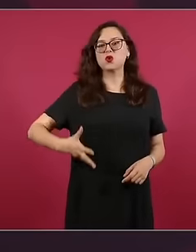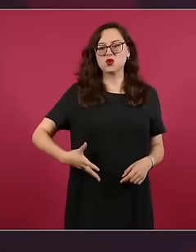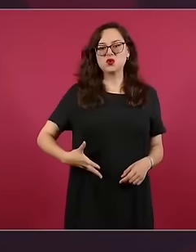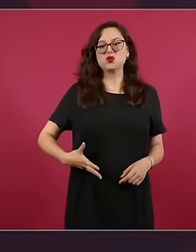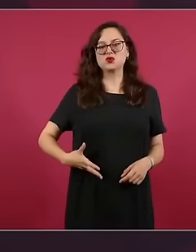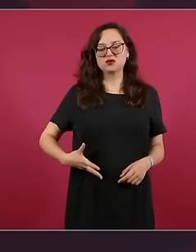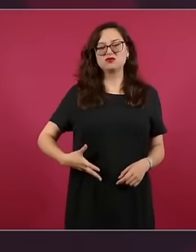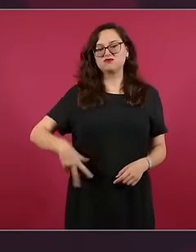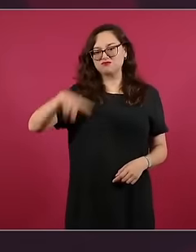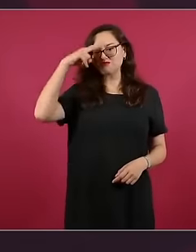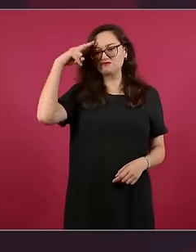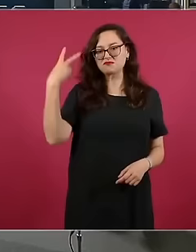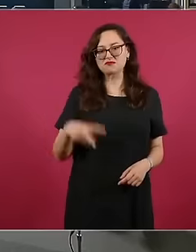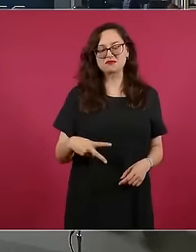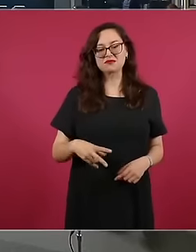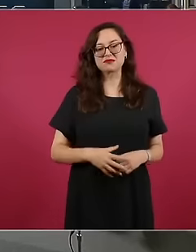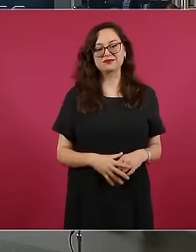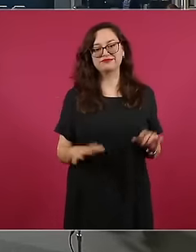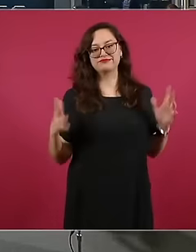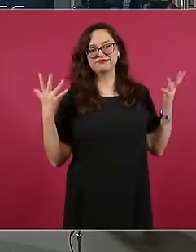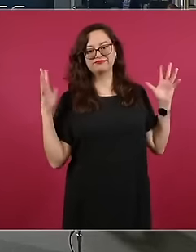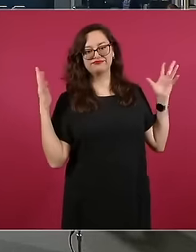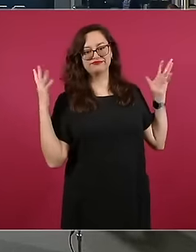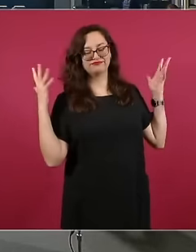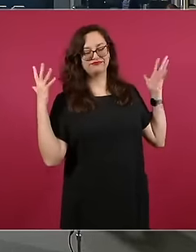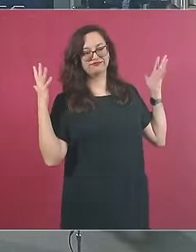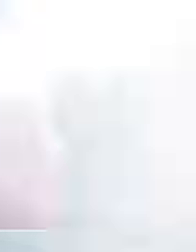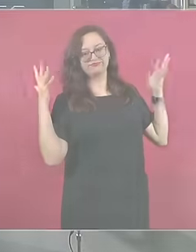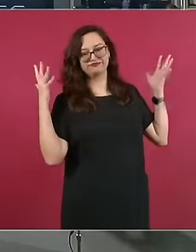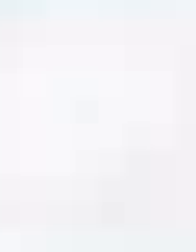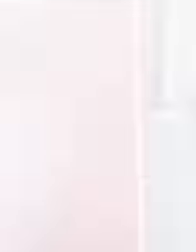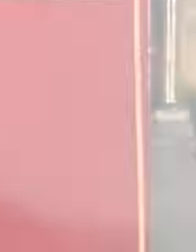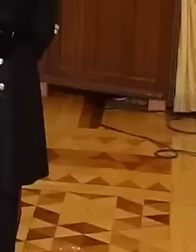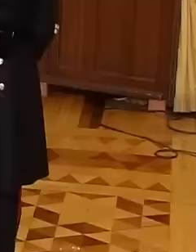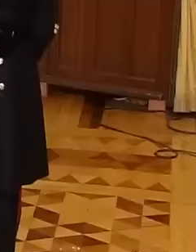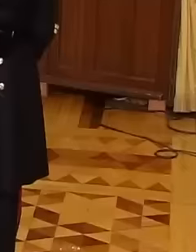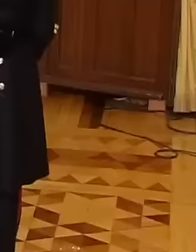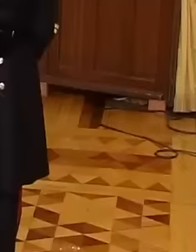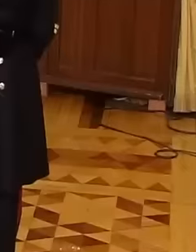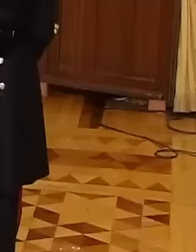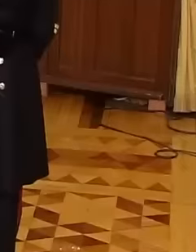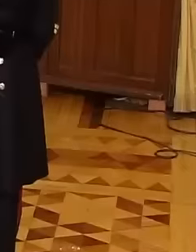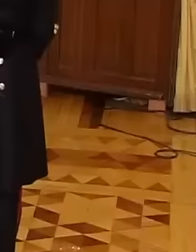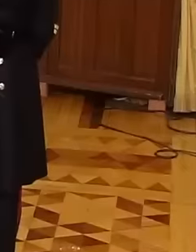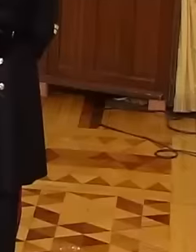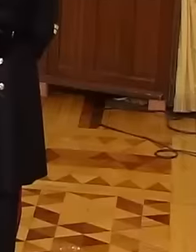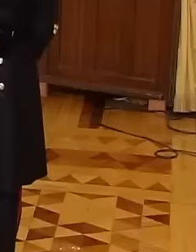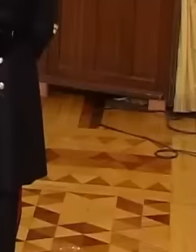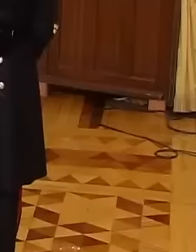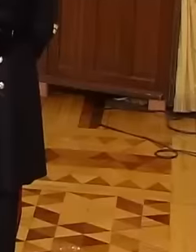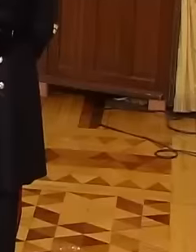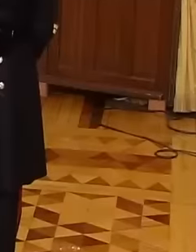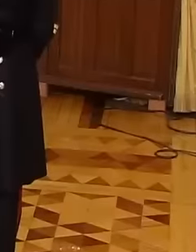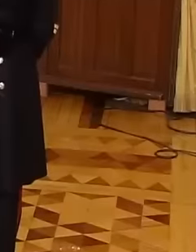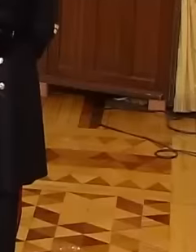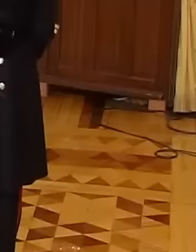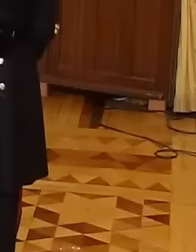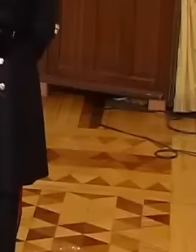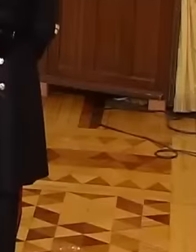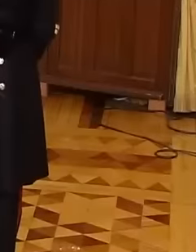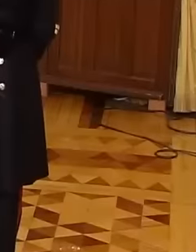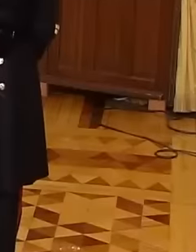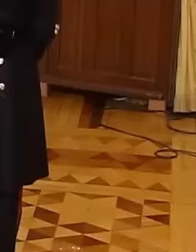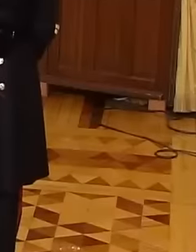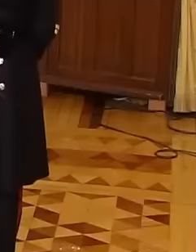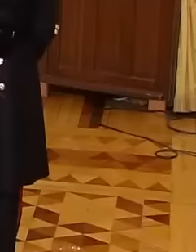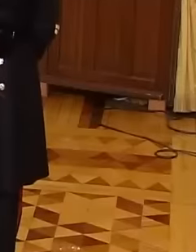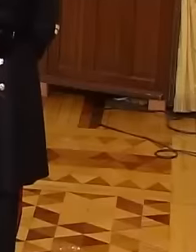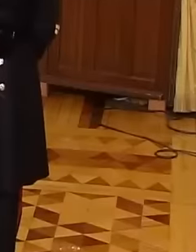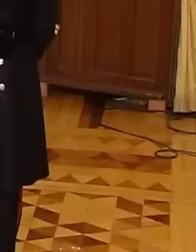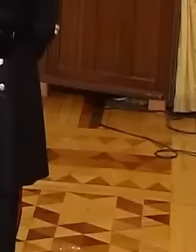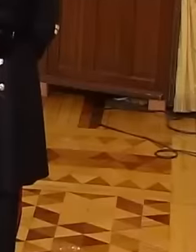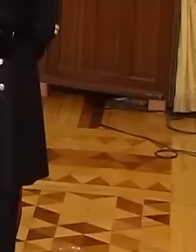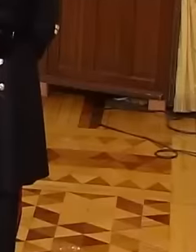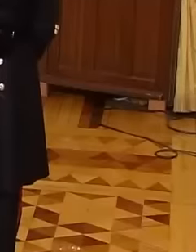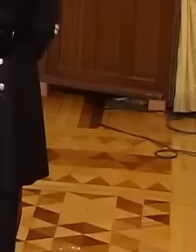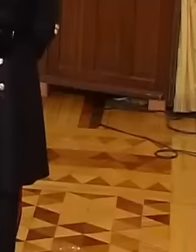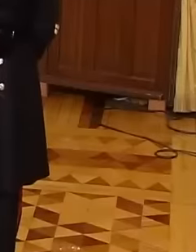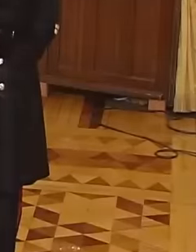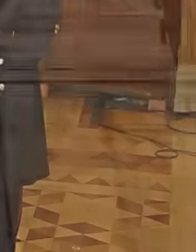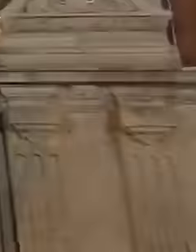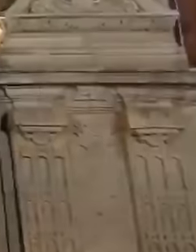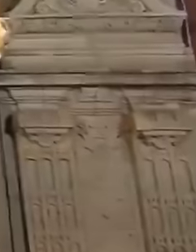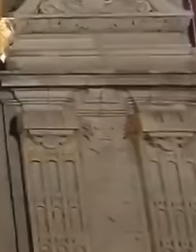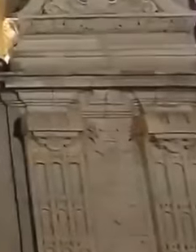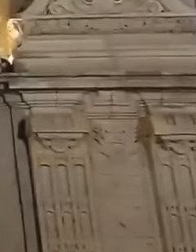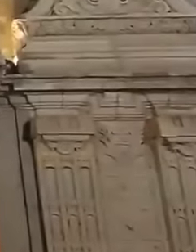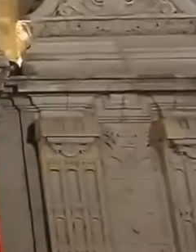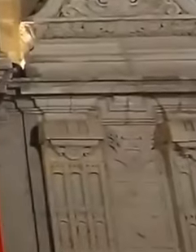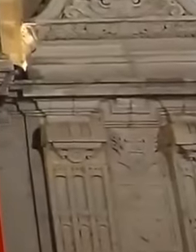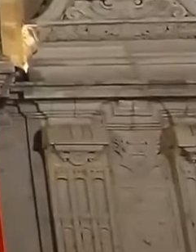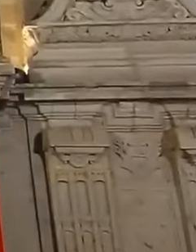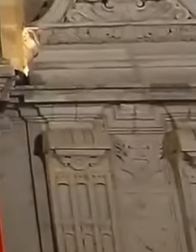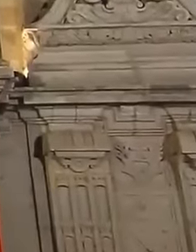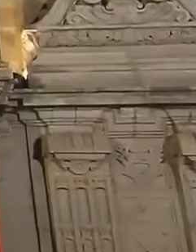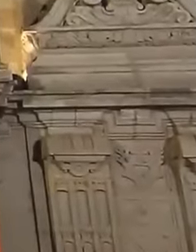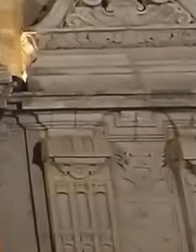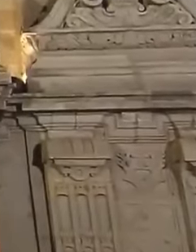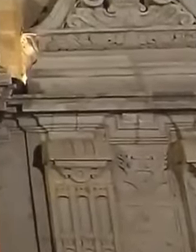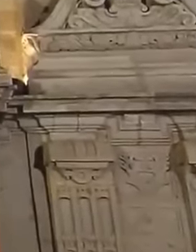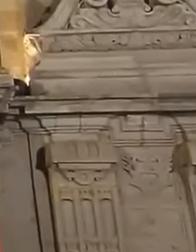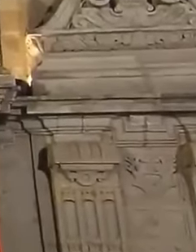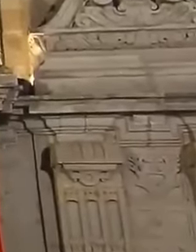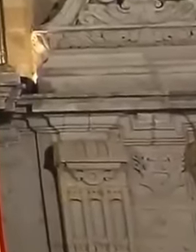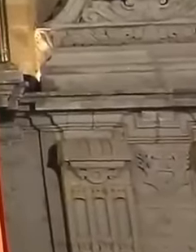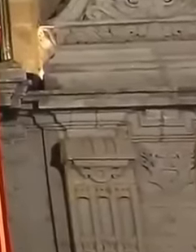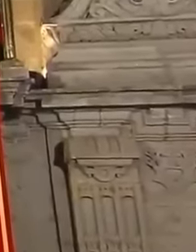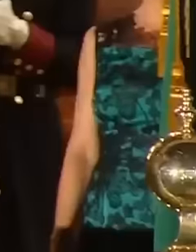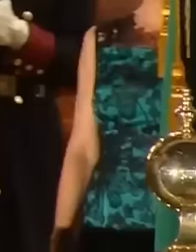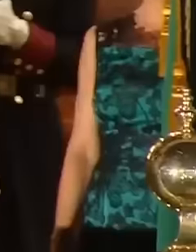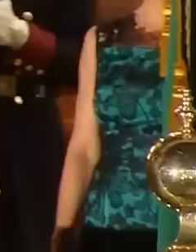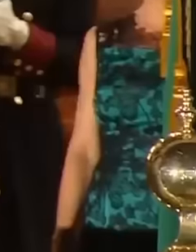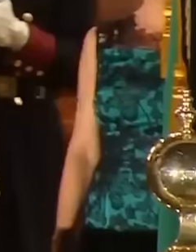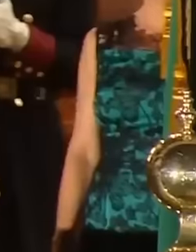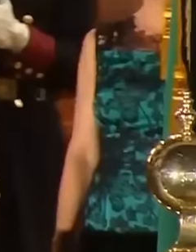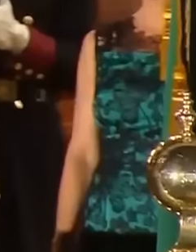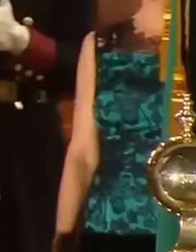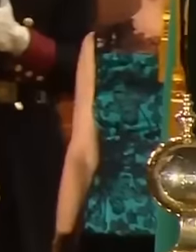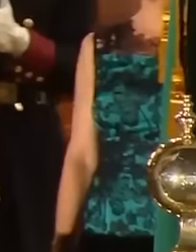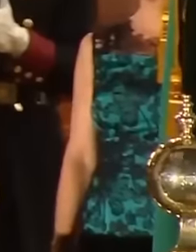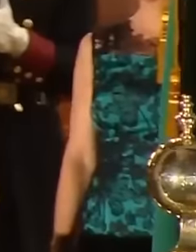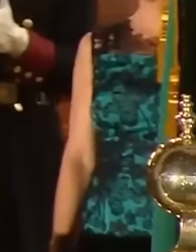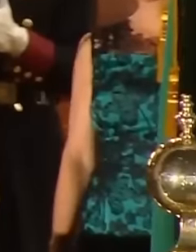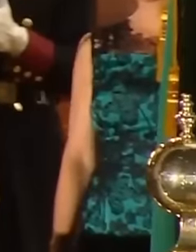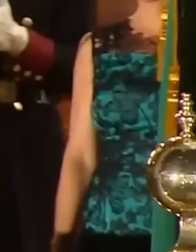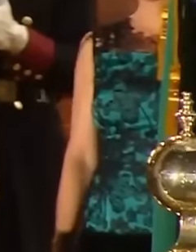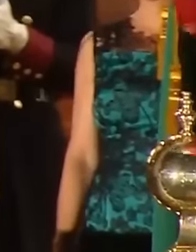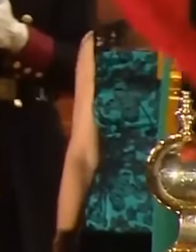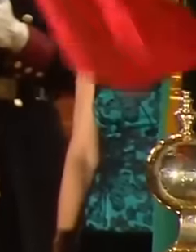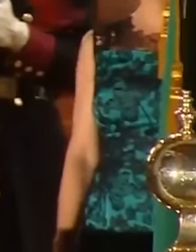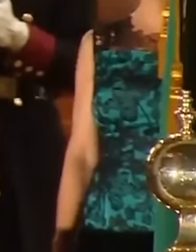be Mexican and this and how difficult Well, yes, but it's like everything in life,